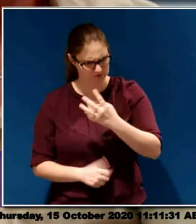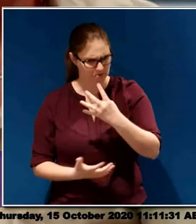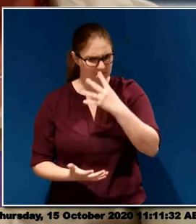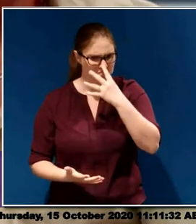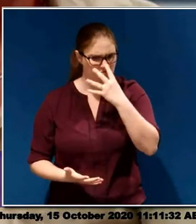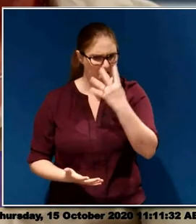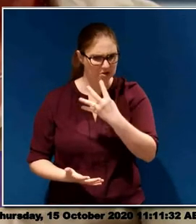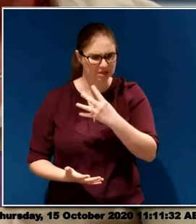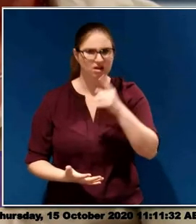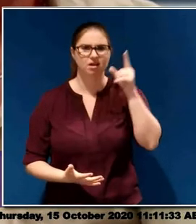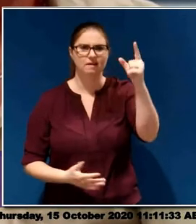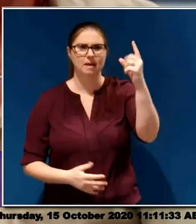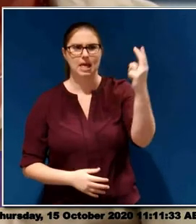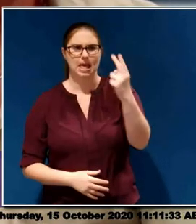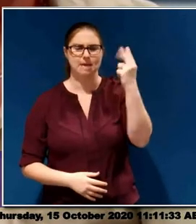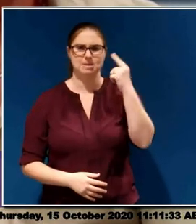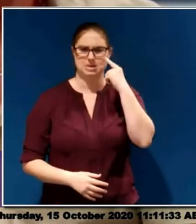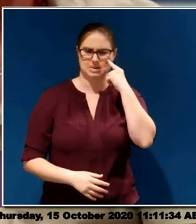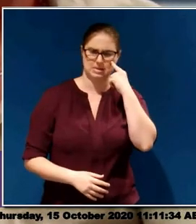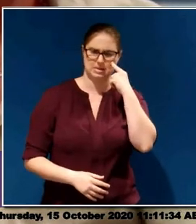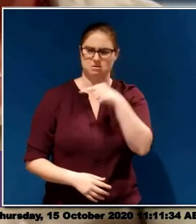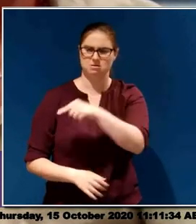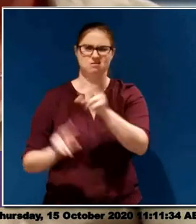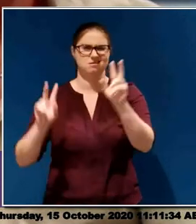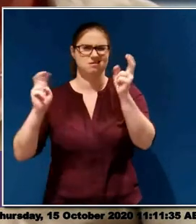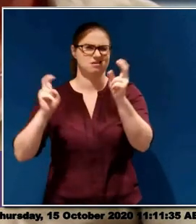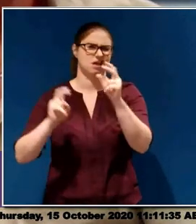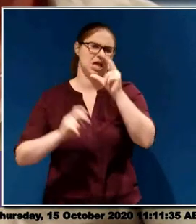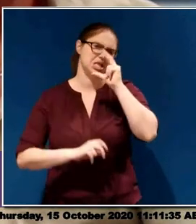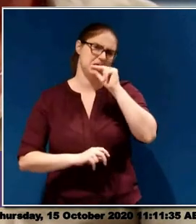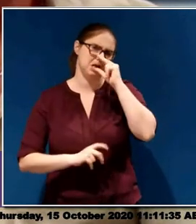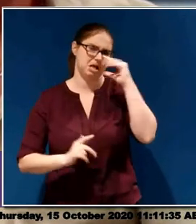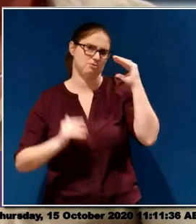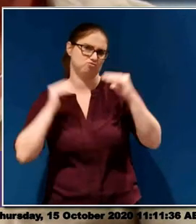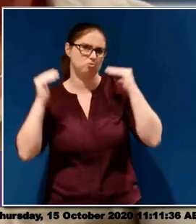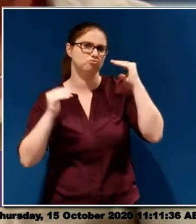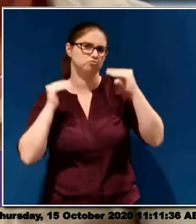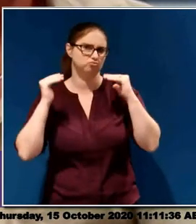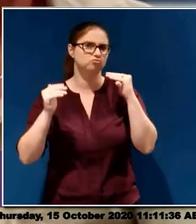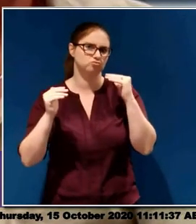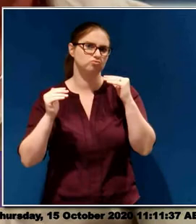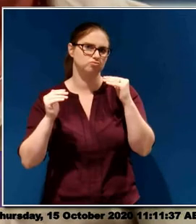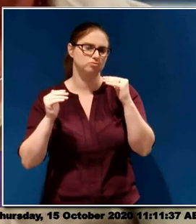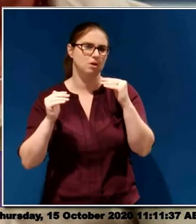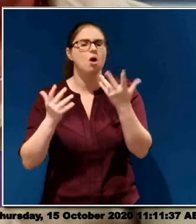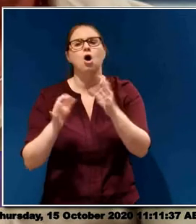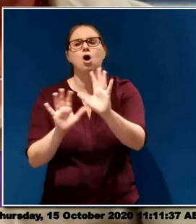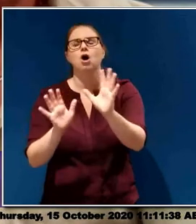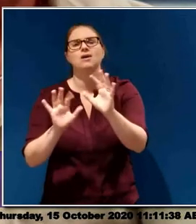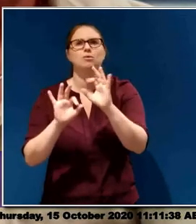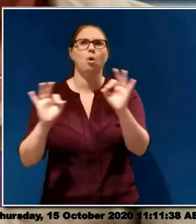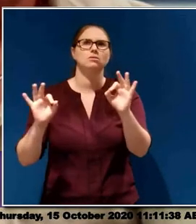a young adult almost. Well, not a young adult, but they - I was a danger. Yeah.